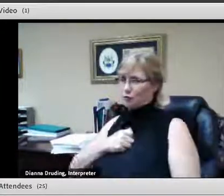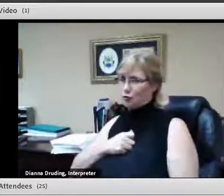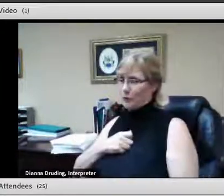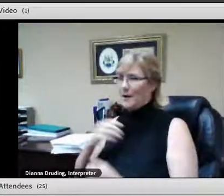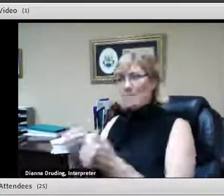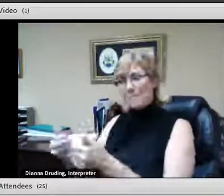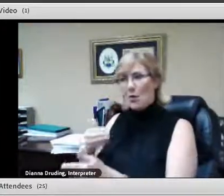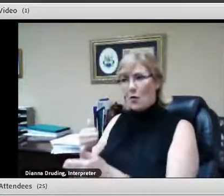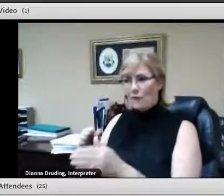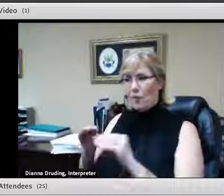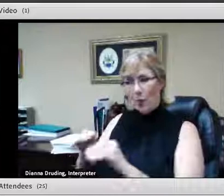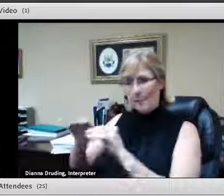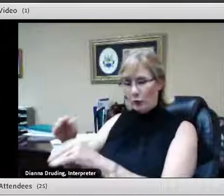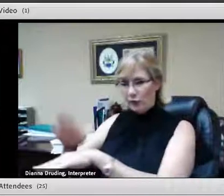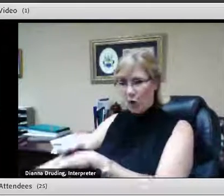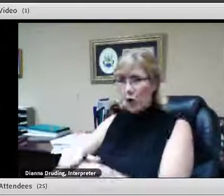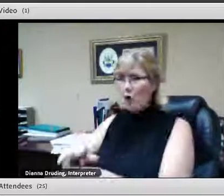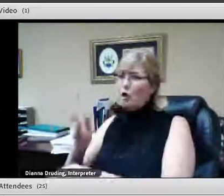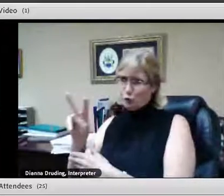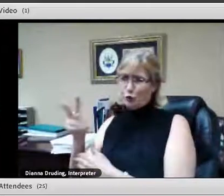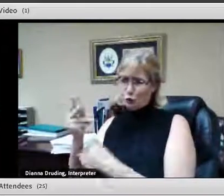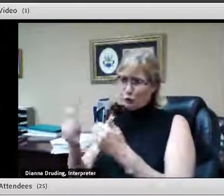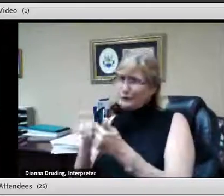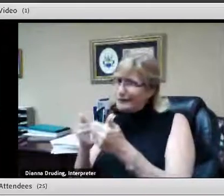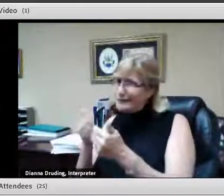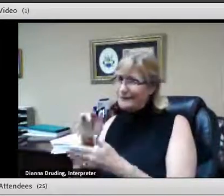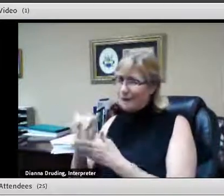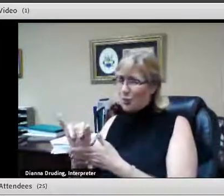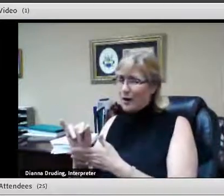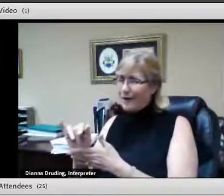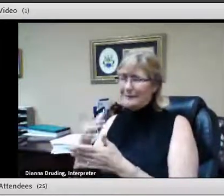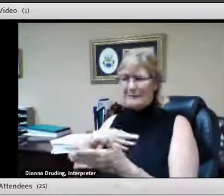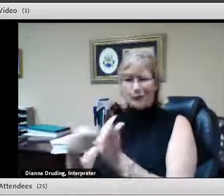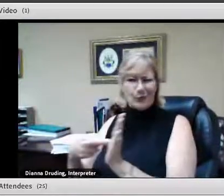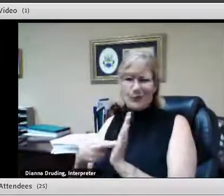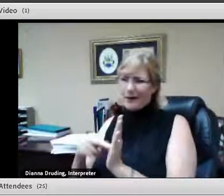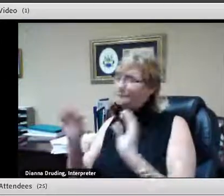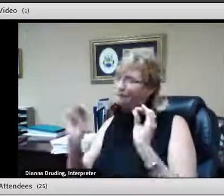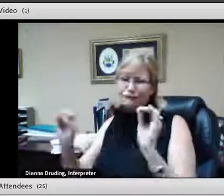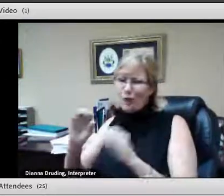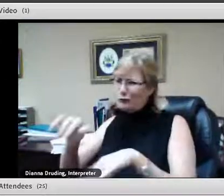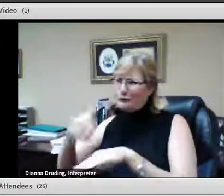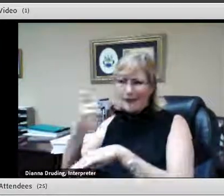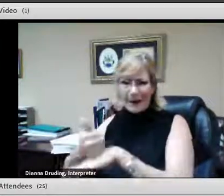those are just two easy examples. We chose those because they require almost no setup, no preparation whatsoever,